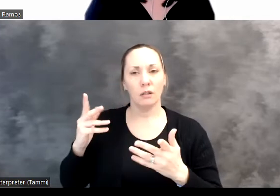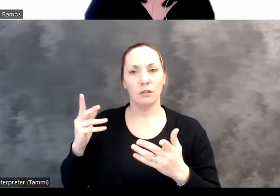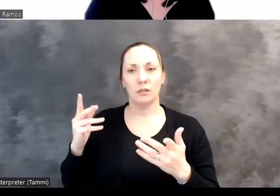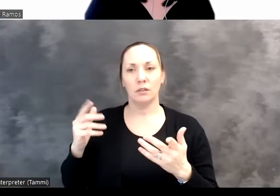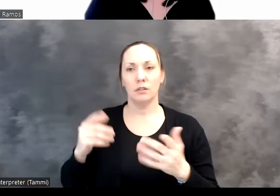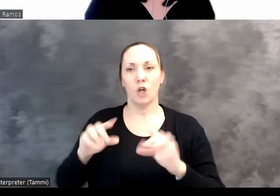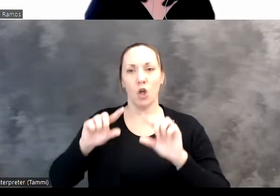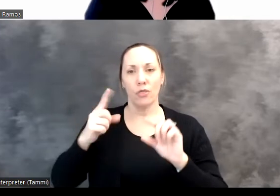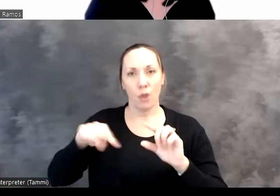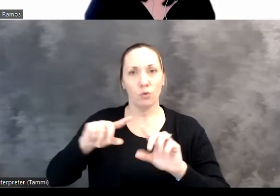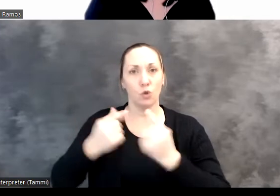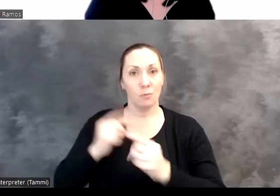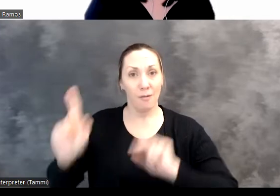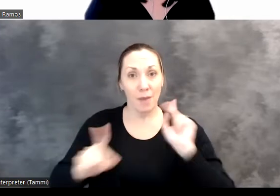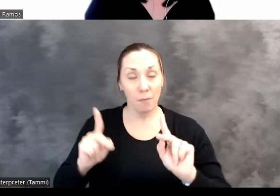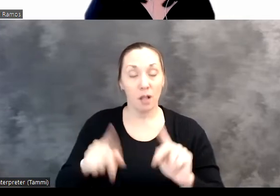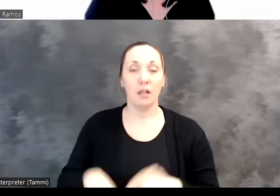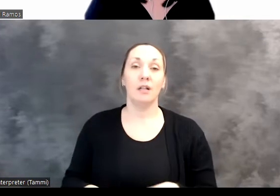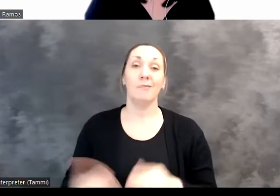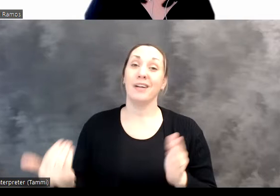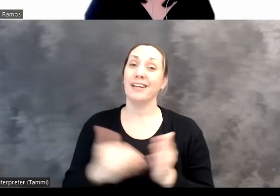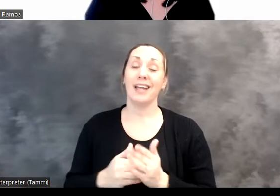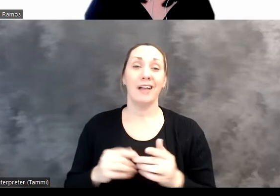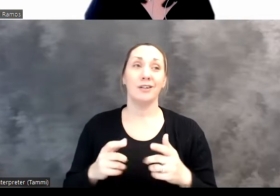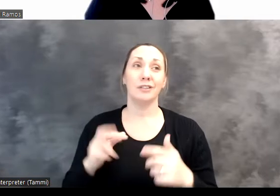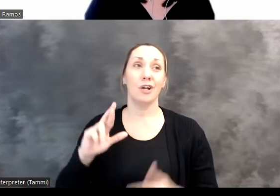open up opportunities to the groups of people? Then